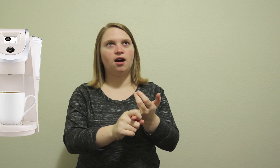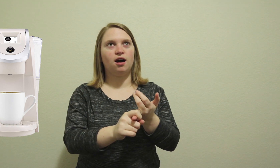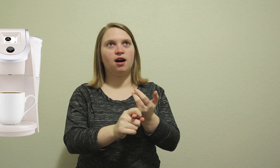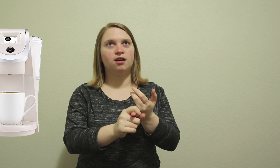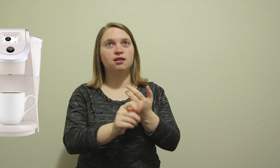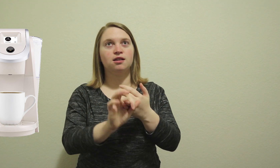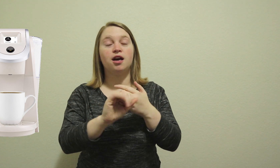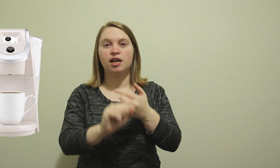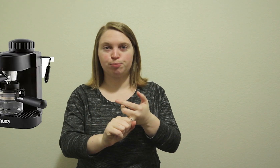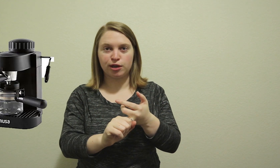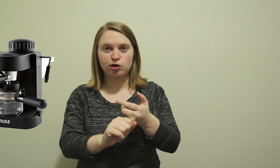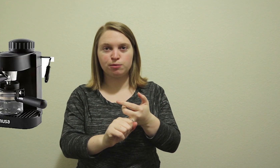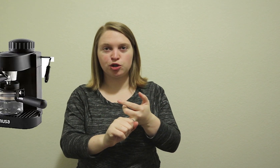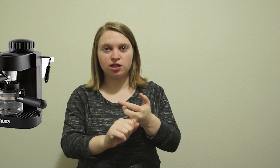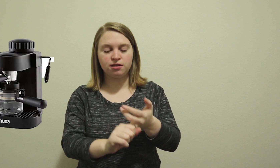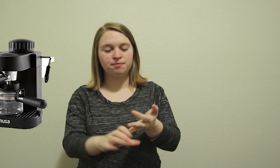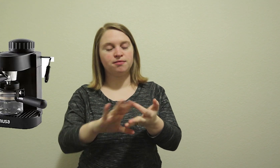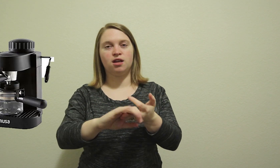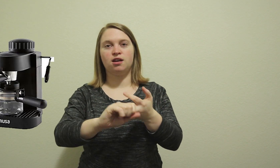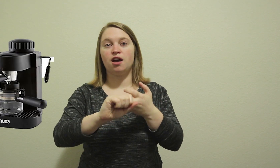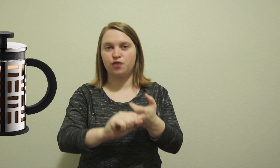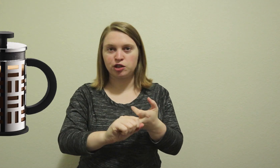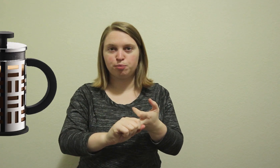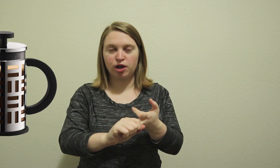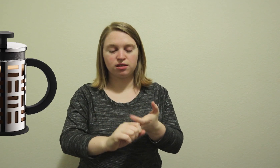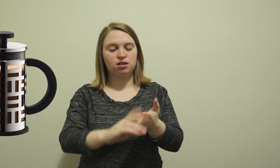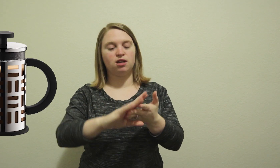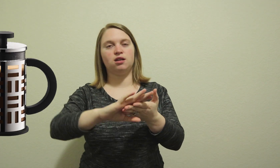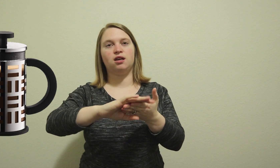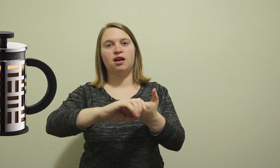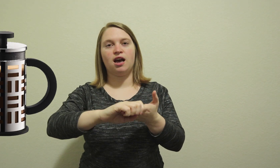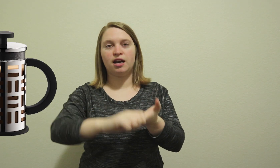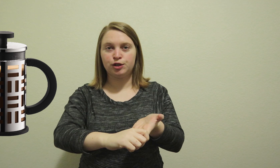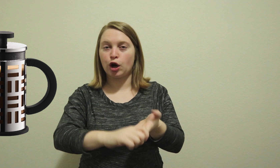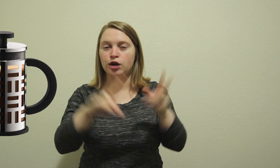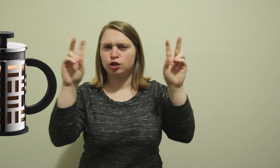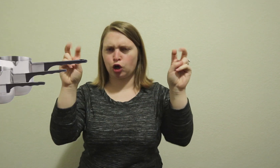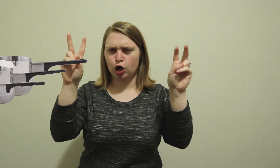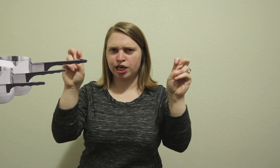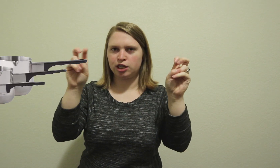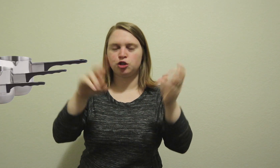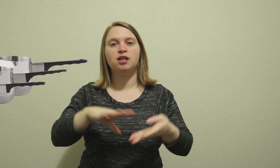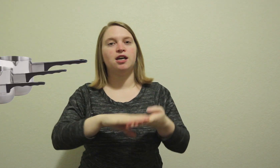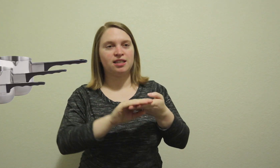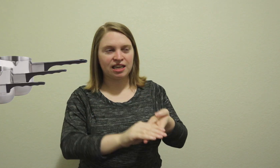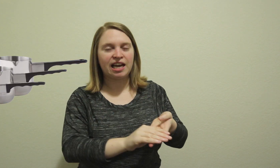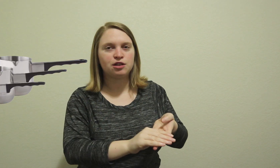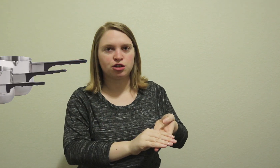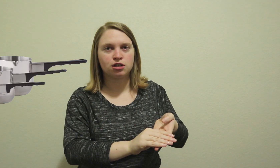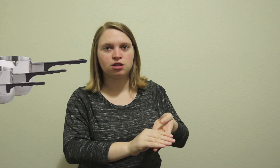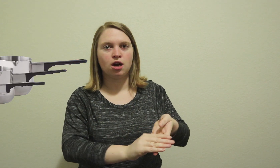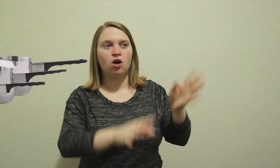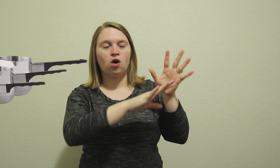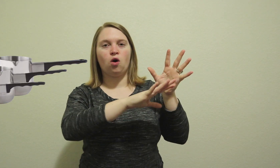espresso machine French press and Turkish decanters